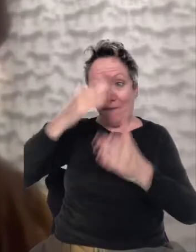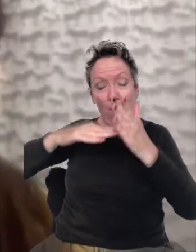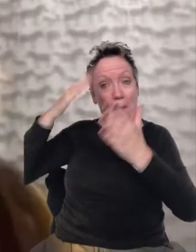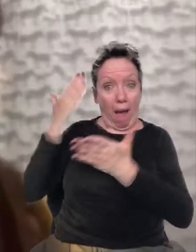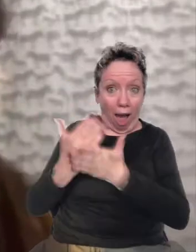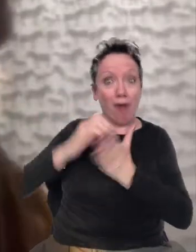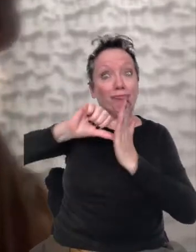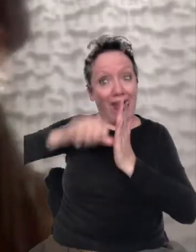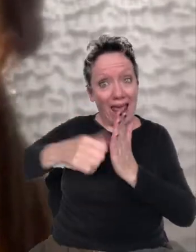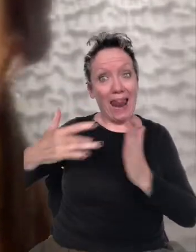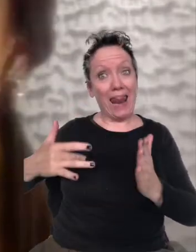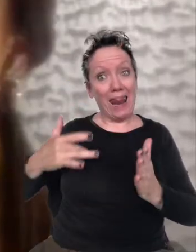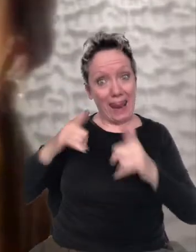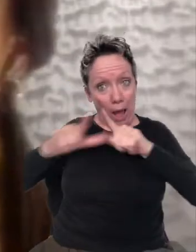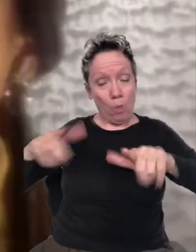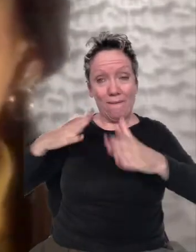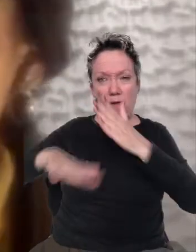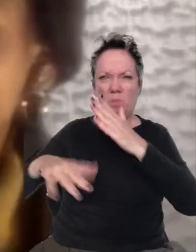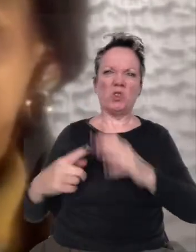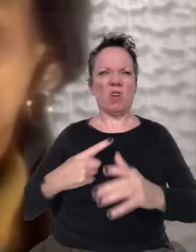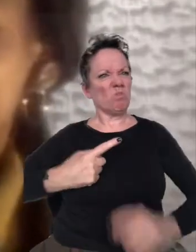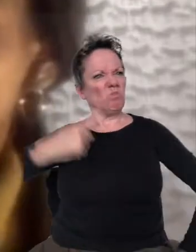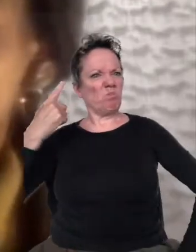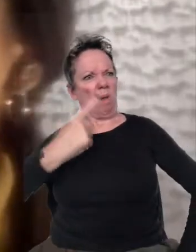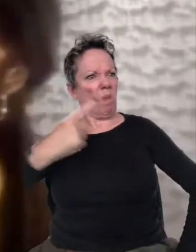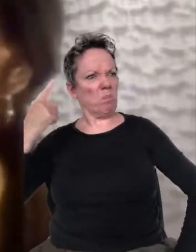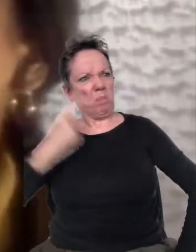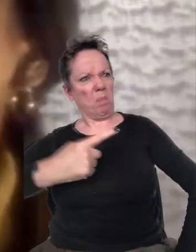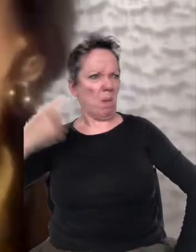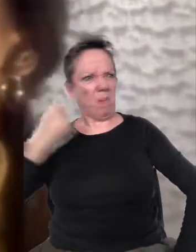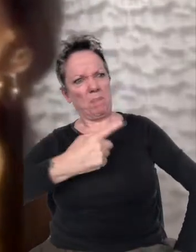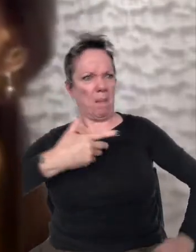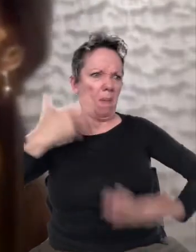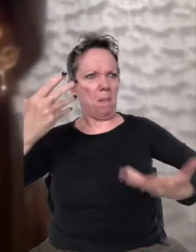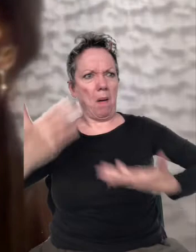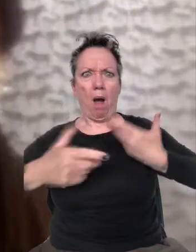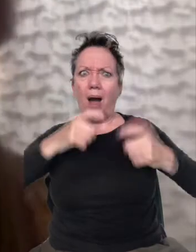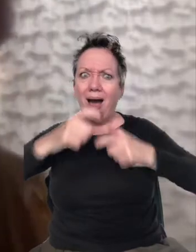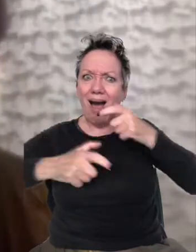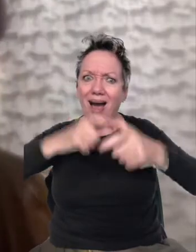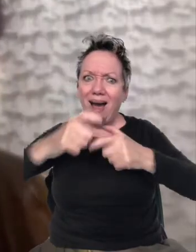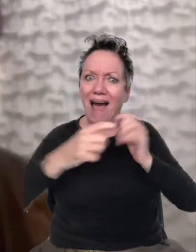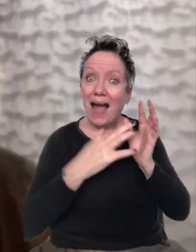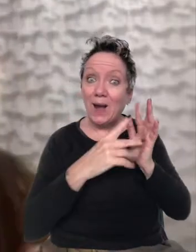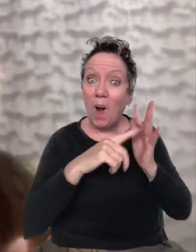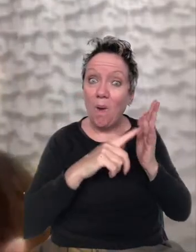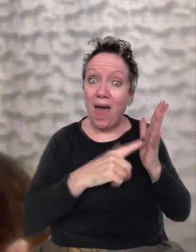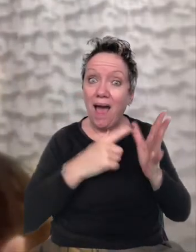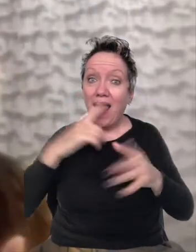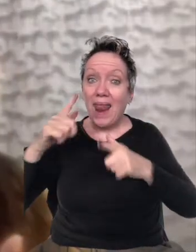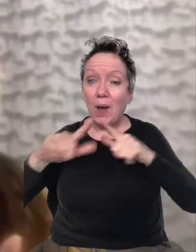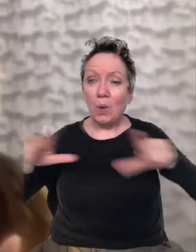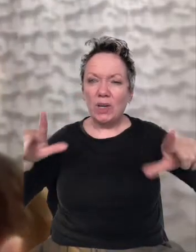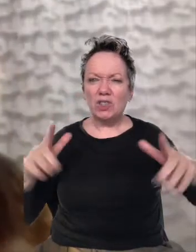And she says . And I'm like, what?